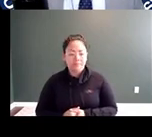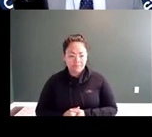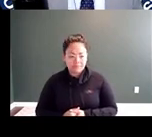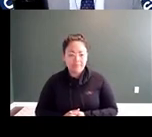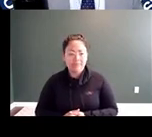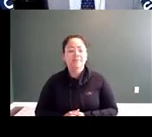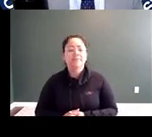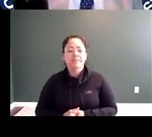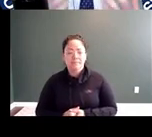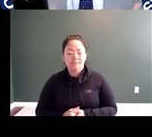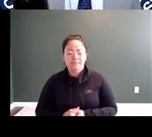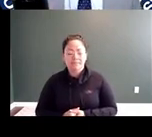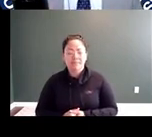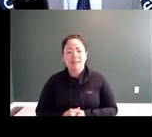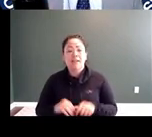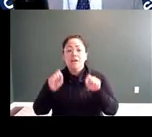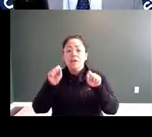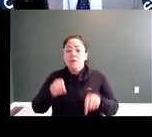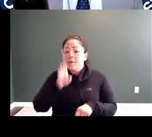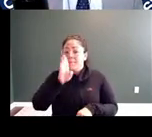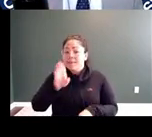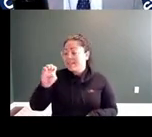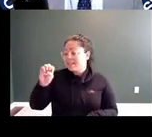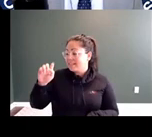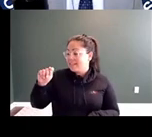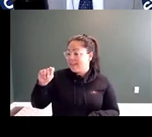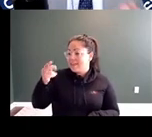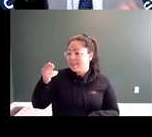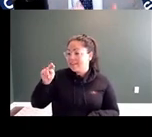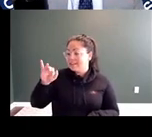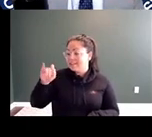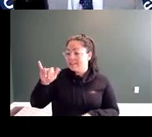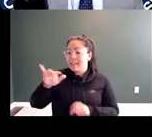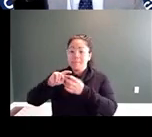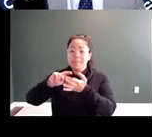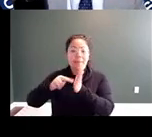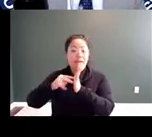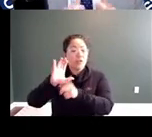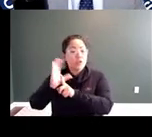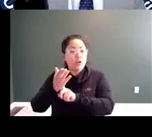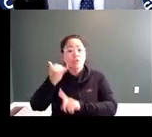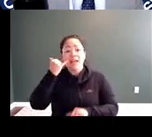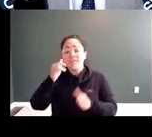Well, it could be ethnicity. Okay? It could be based on if an employer takes an adverse action